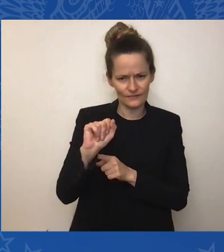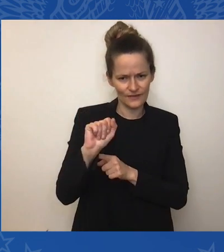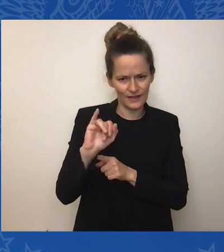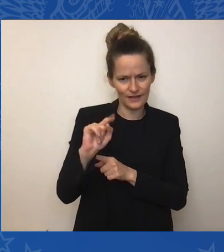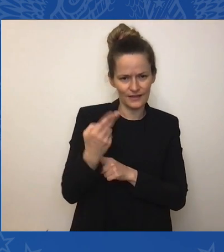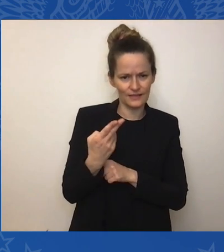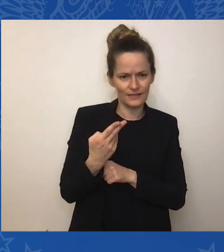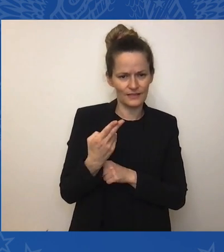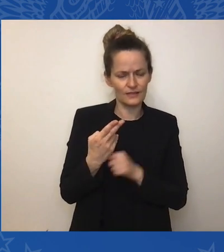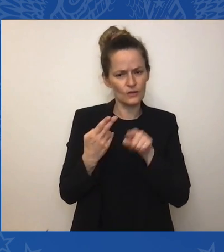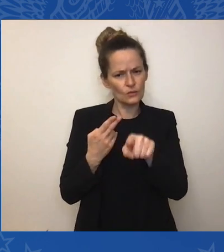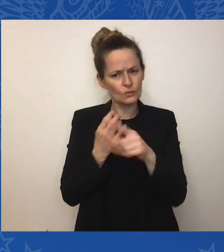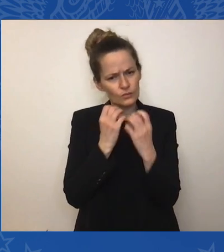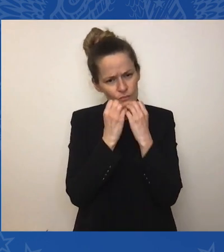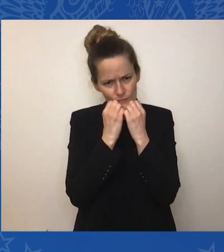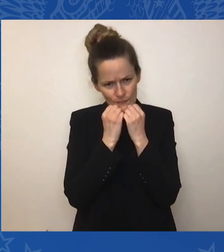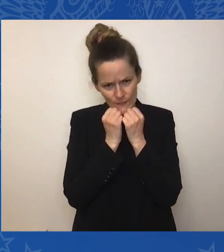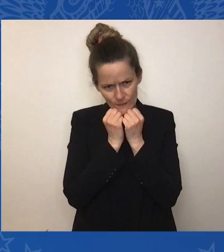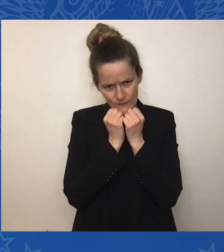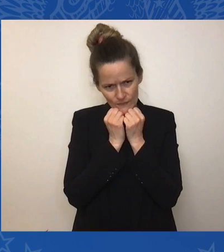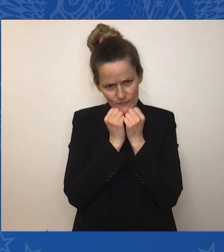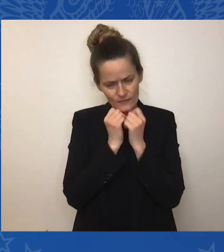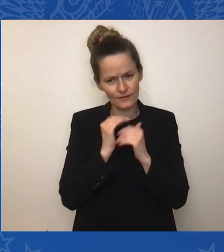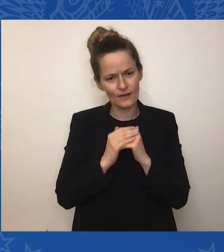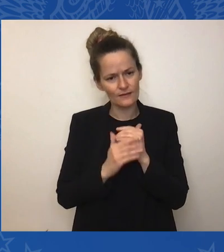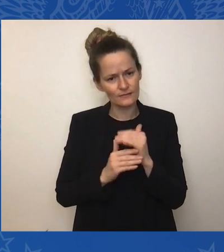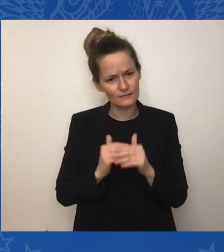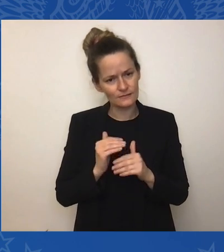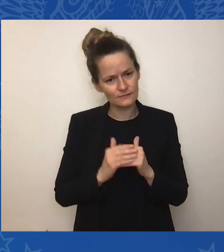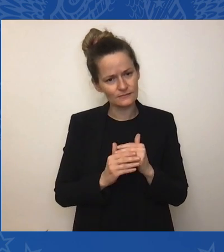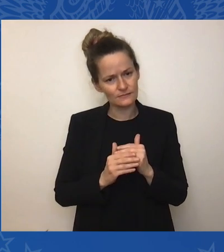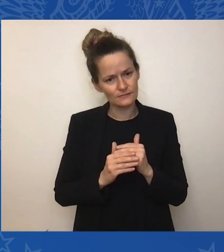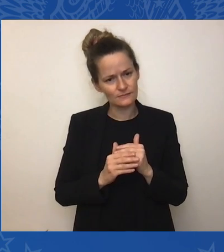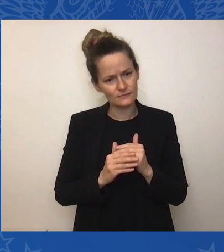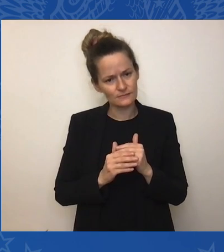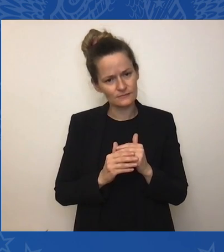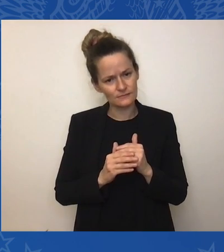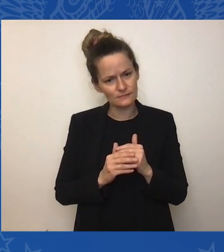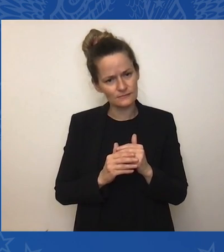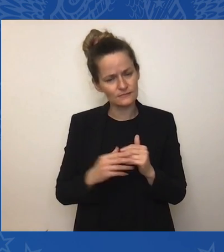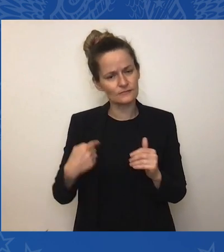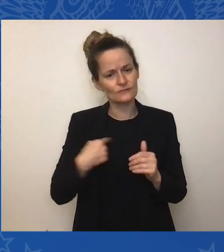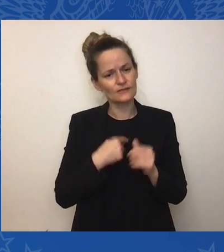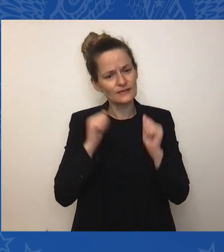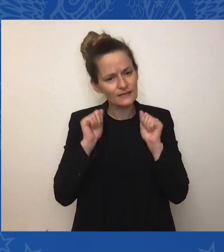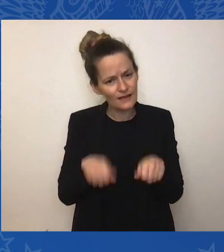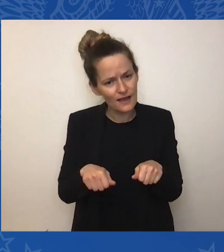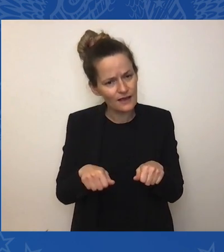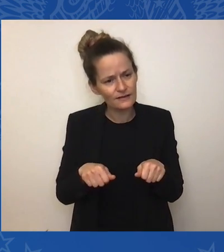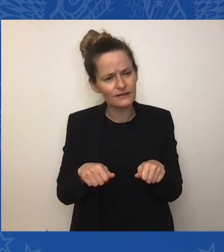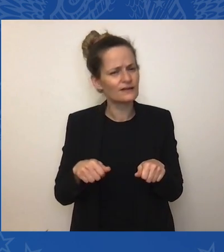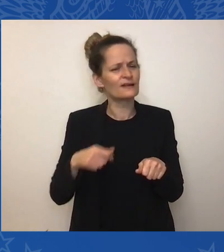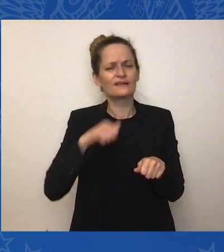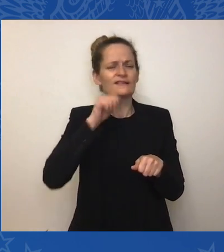For we can and will and should disagree about the means of governance. That's what democracy is about as well.